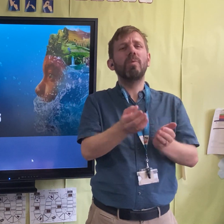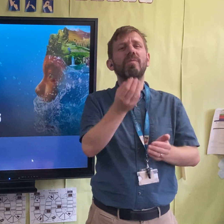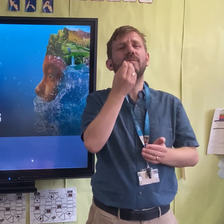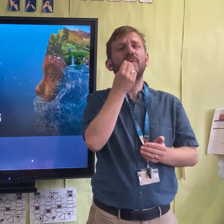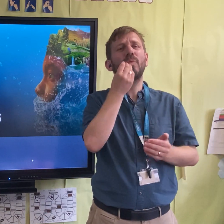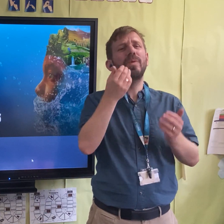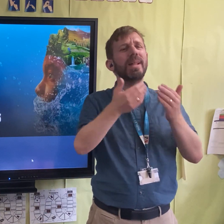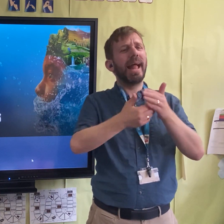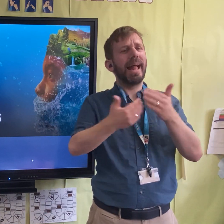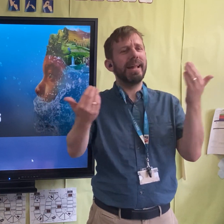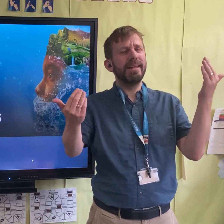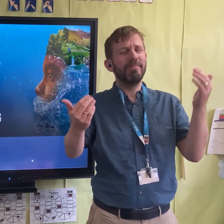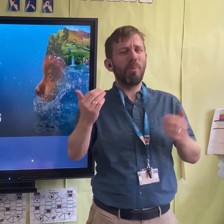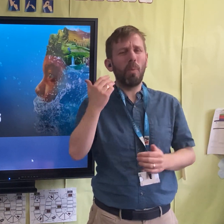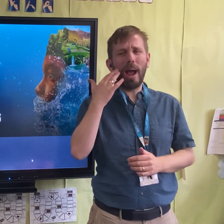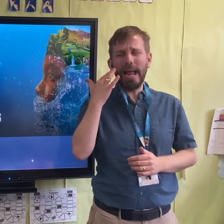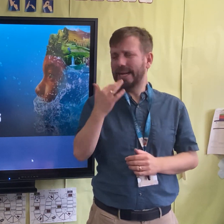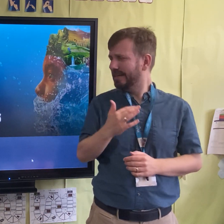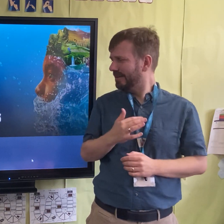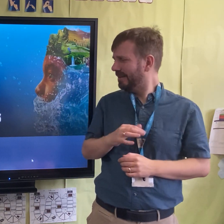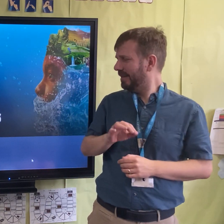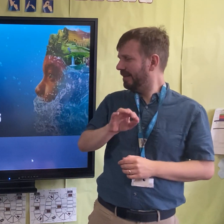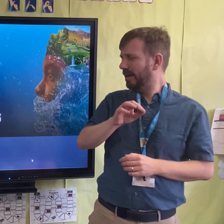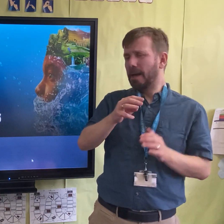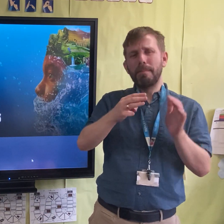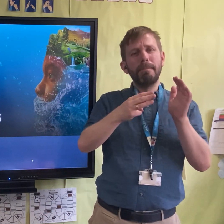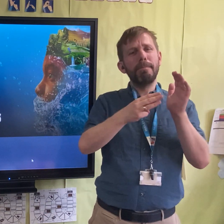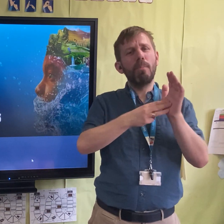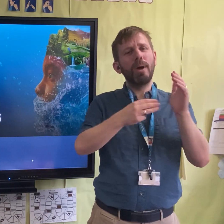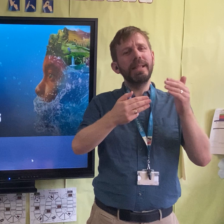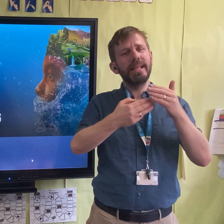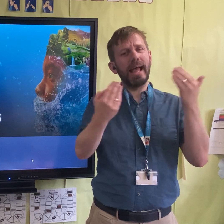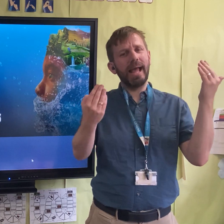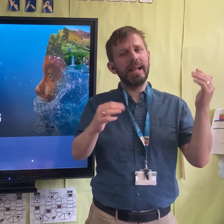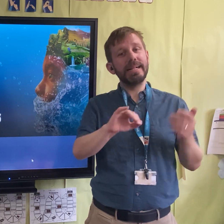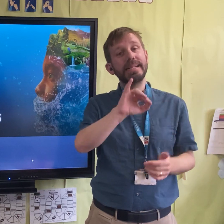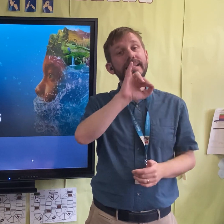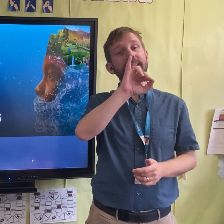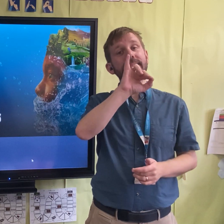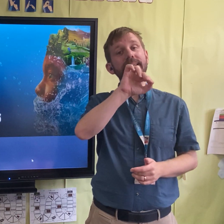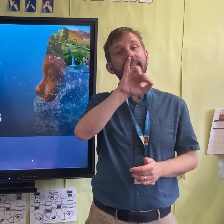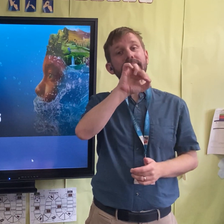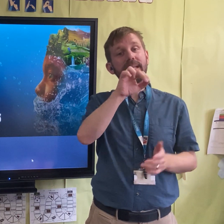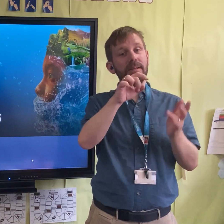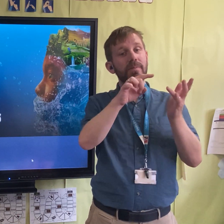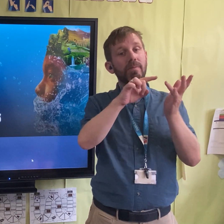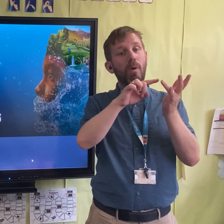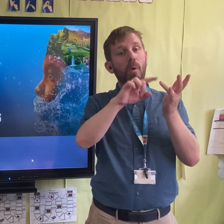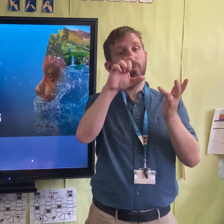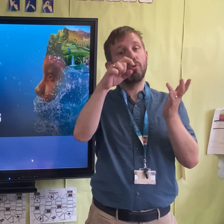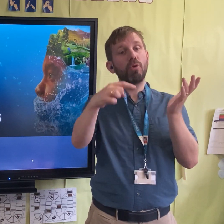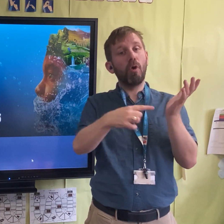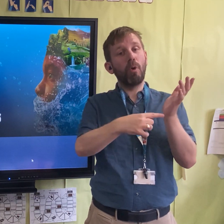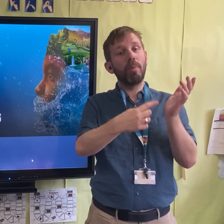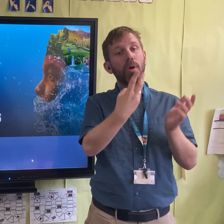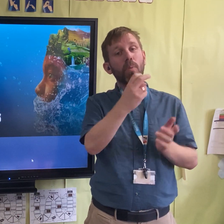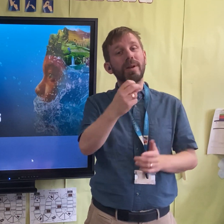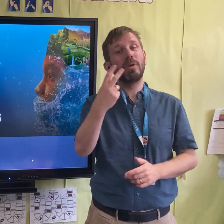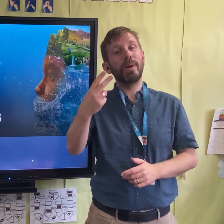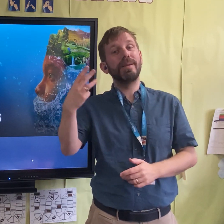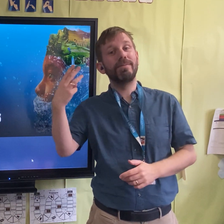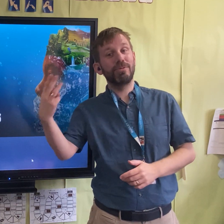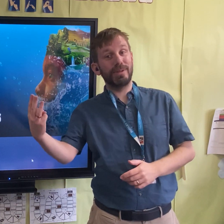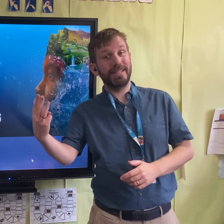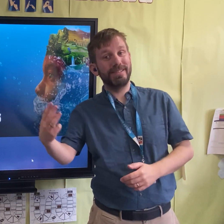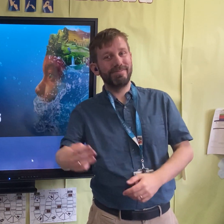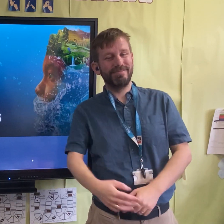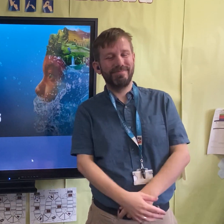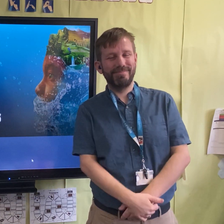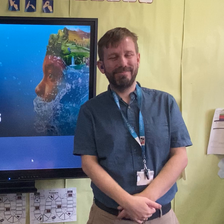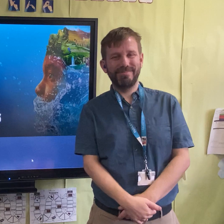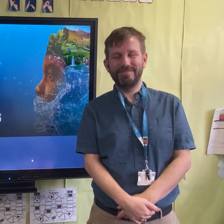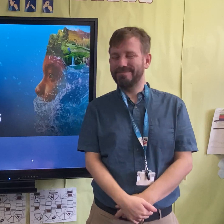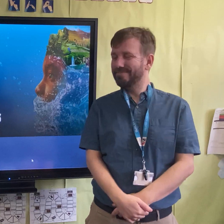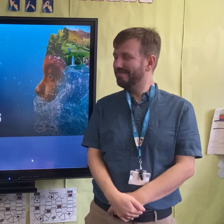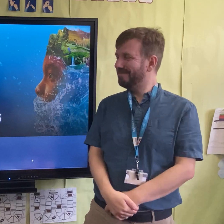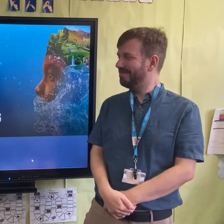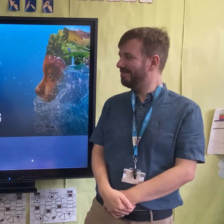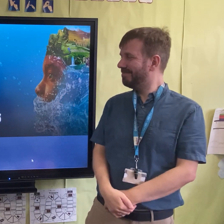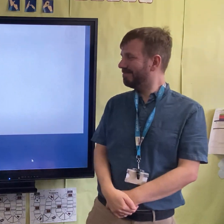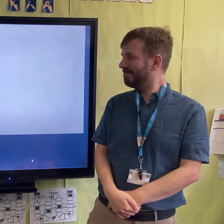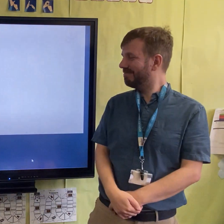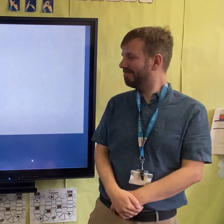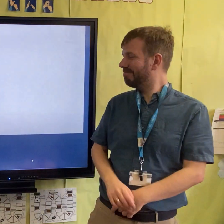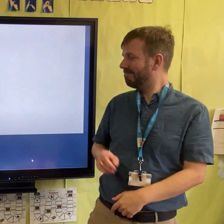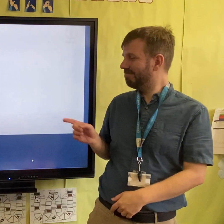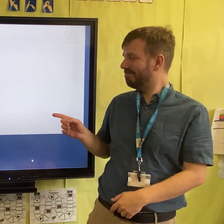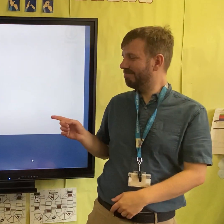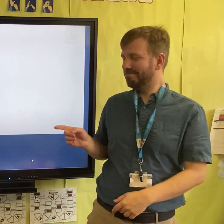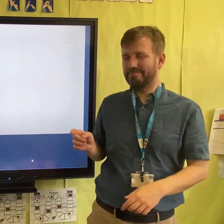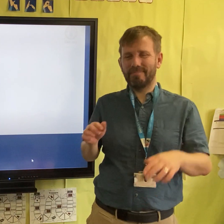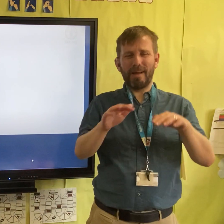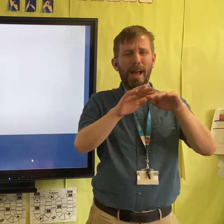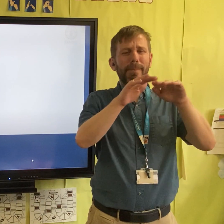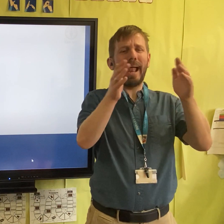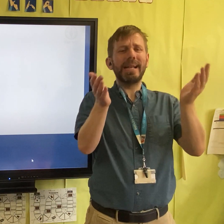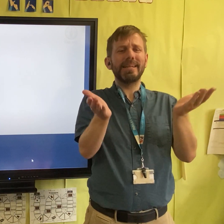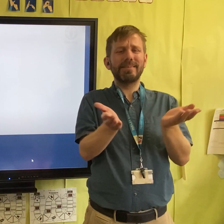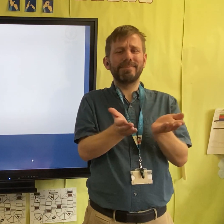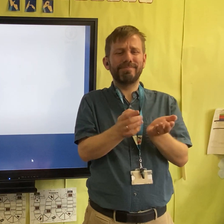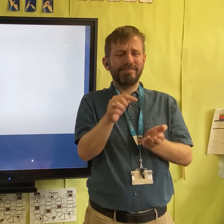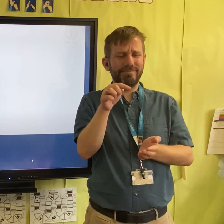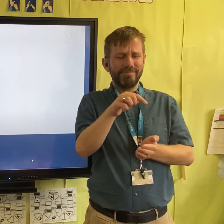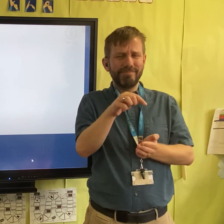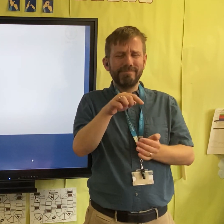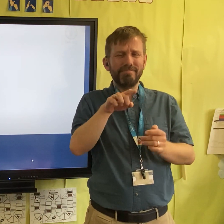World Food Day. When is it this year? It's on Monday 16th October 2023.